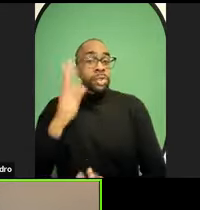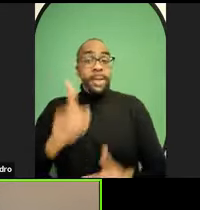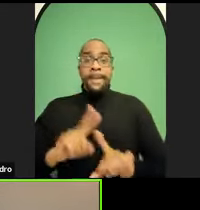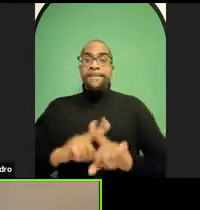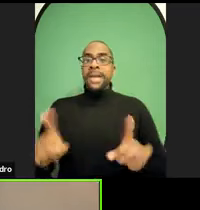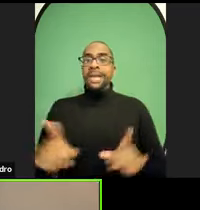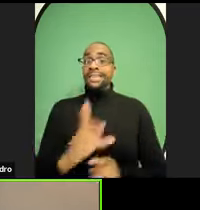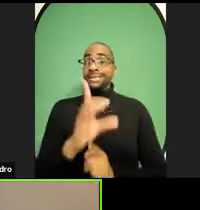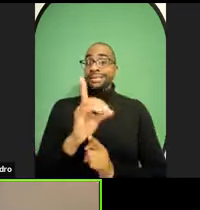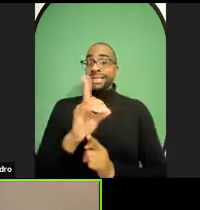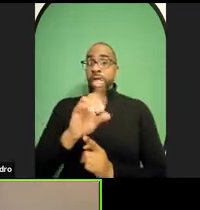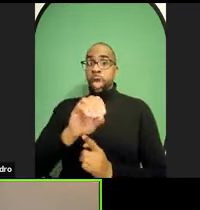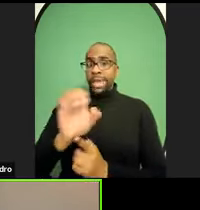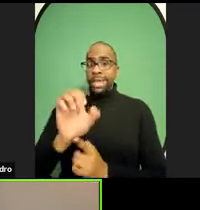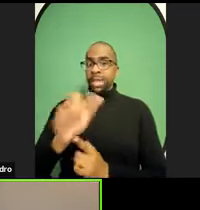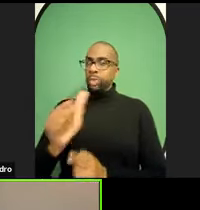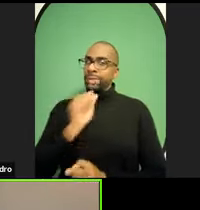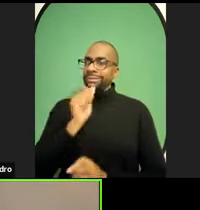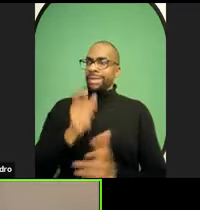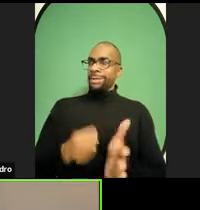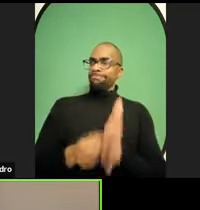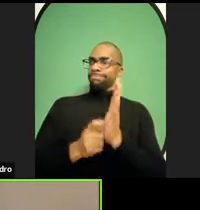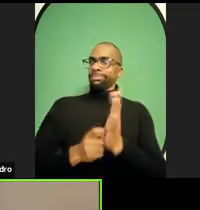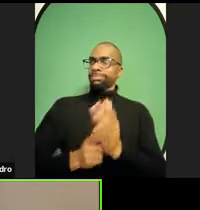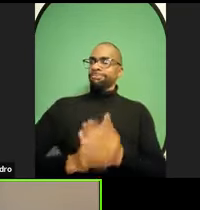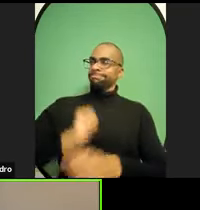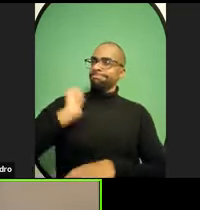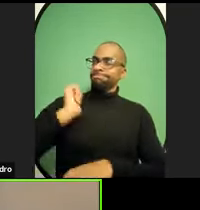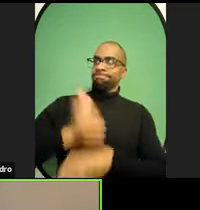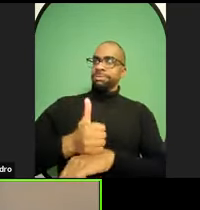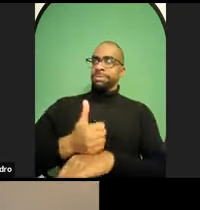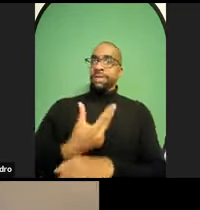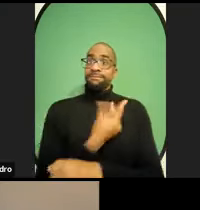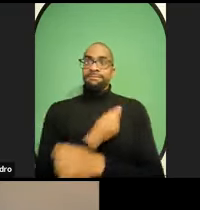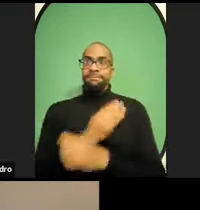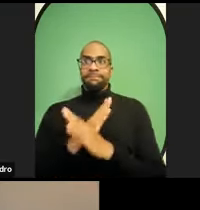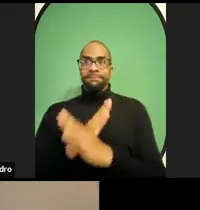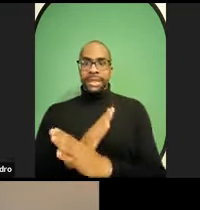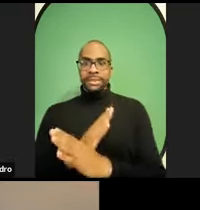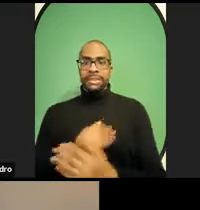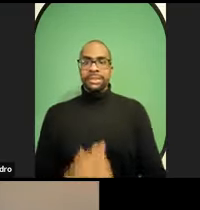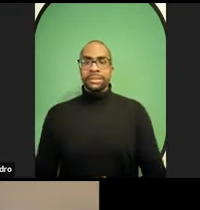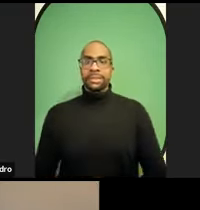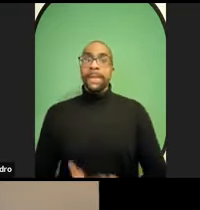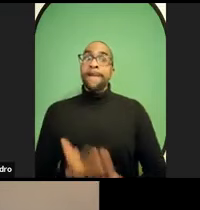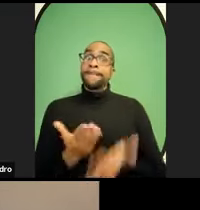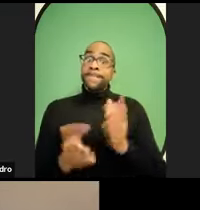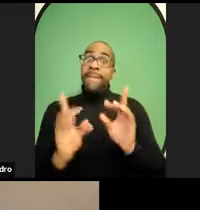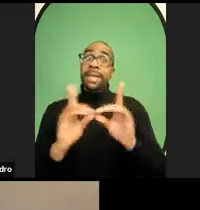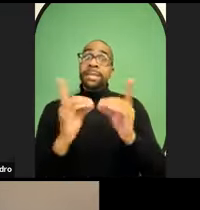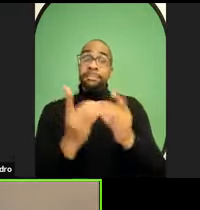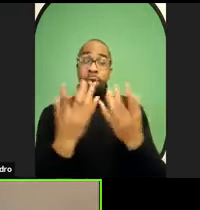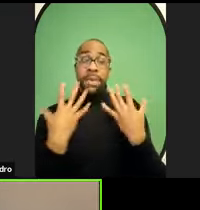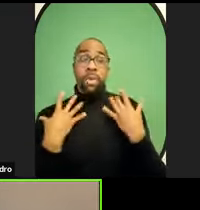in the future, but the the future, but the deal we would not. ot be mandating of ot be mandating a vaccine so the new york State Department of Health new york State Department of